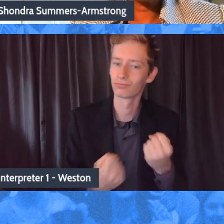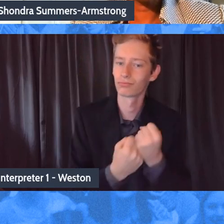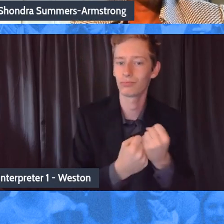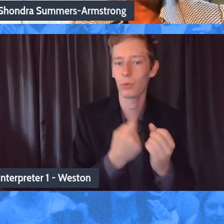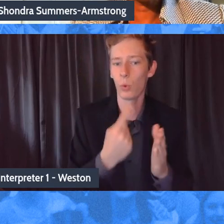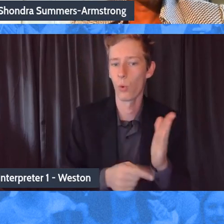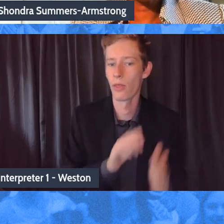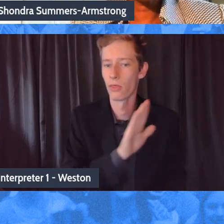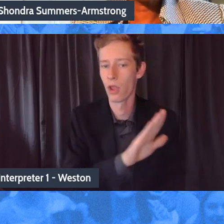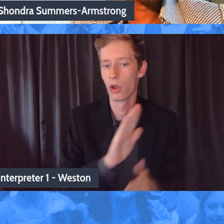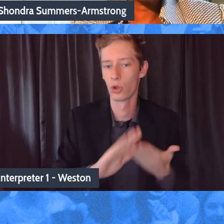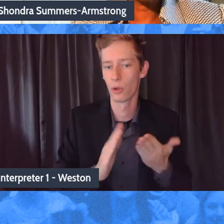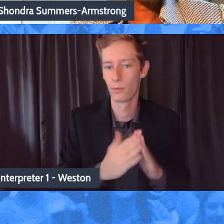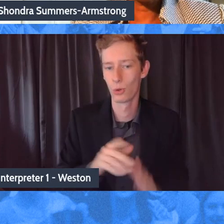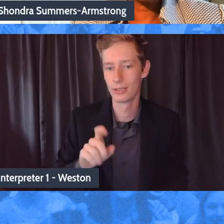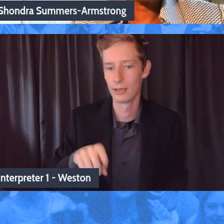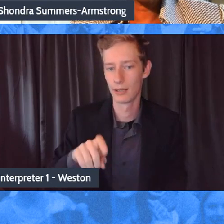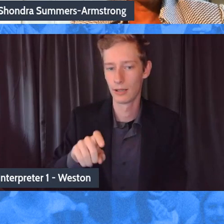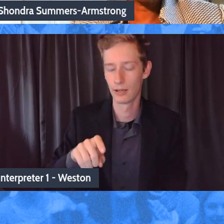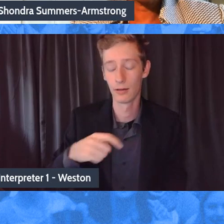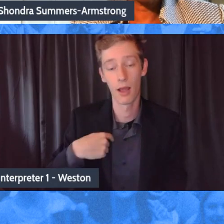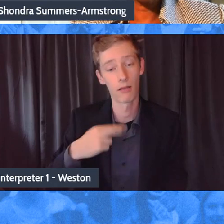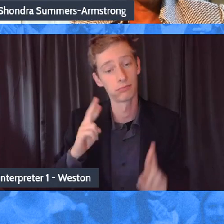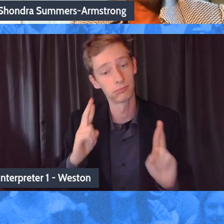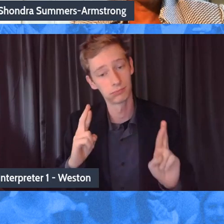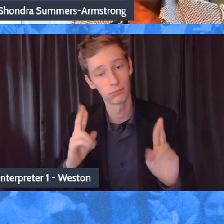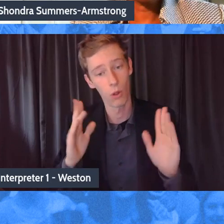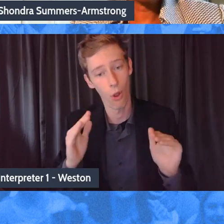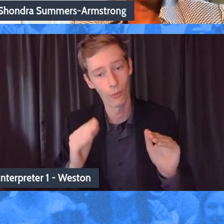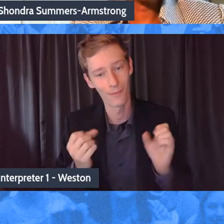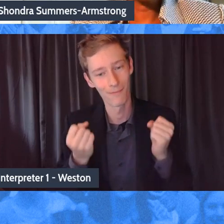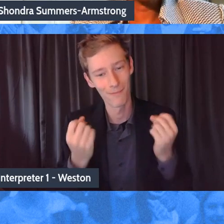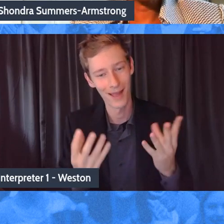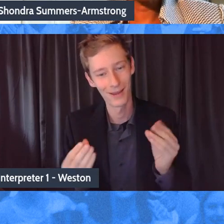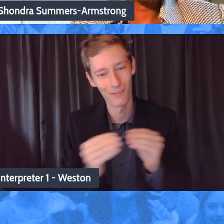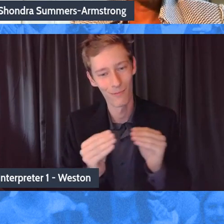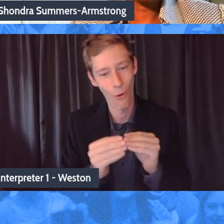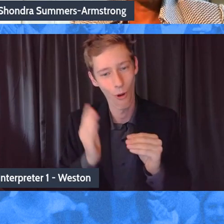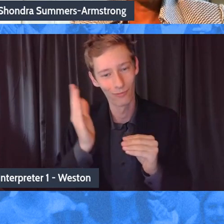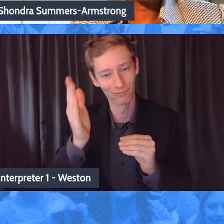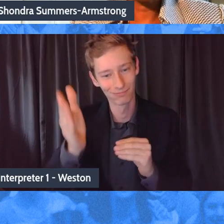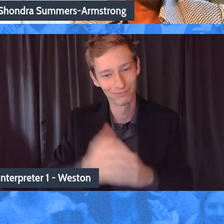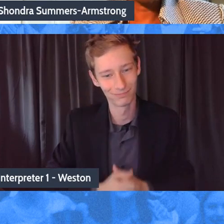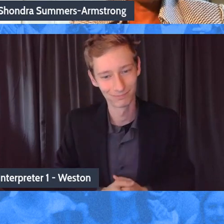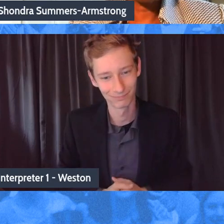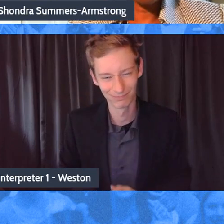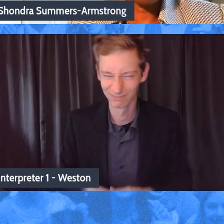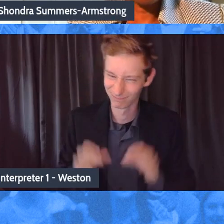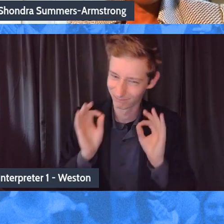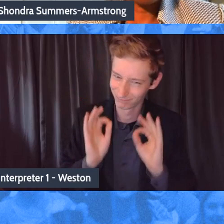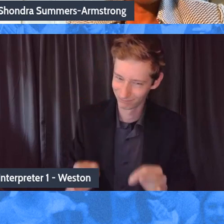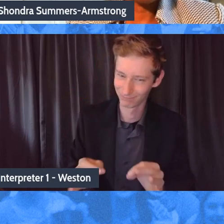So hoping there'll be many, many more to come. Absolutely. We're right there with you.